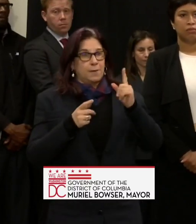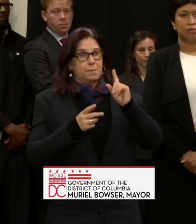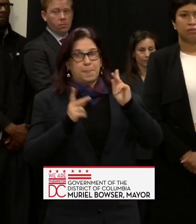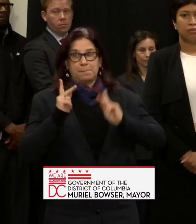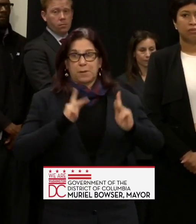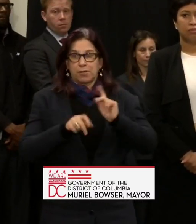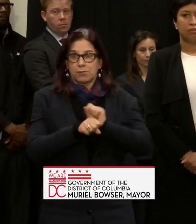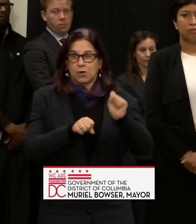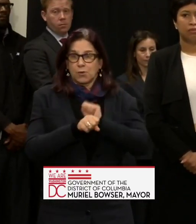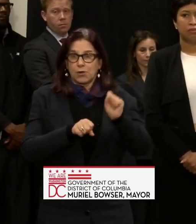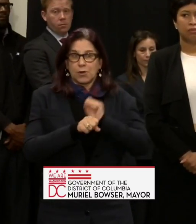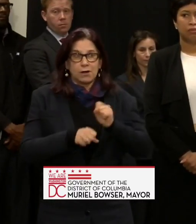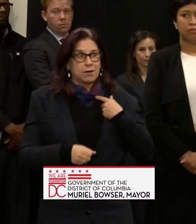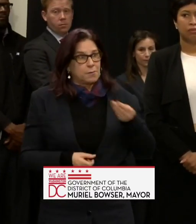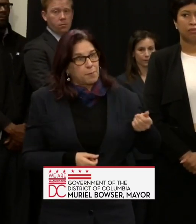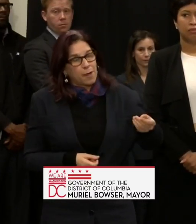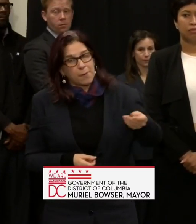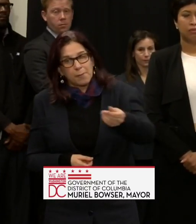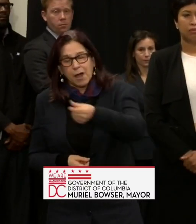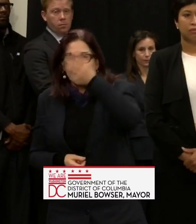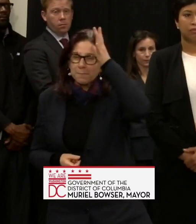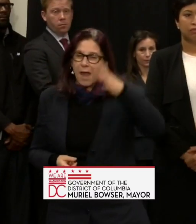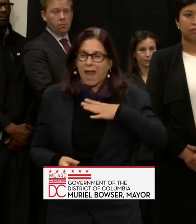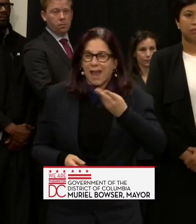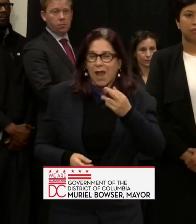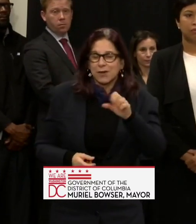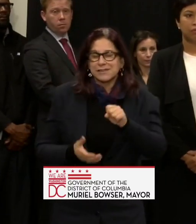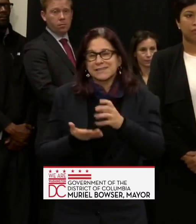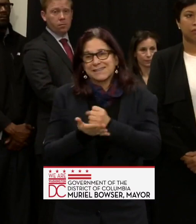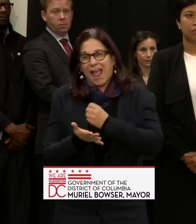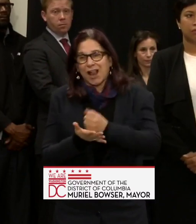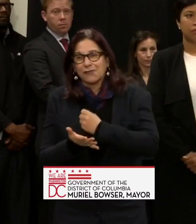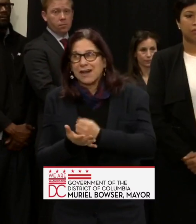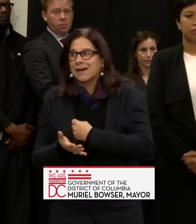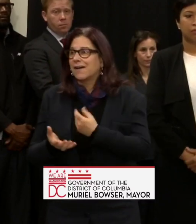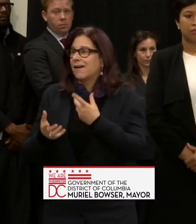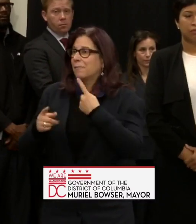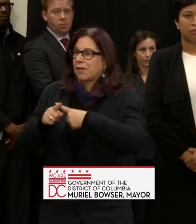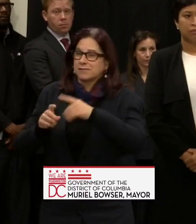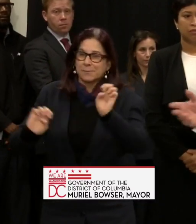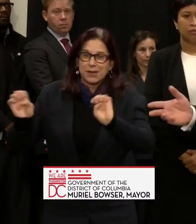WILL BE PENDING UNTIL AFTER BUT AS WE LOOK AT OUR COSTS AND MUCH